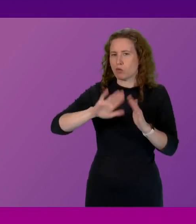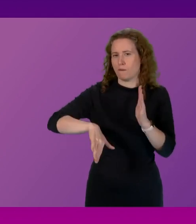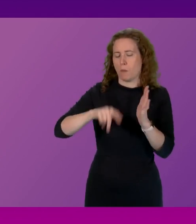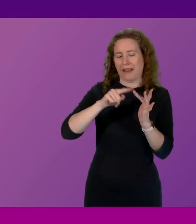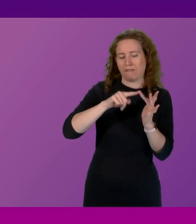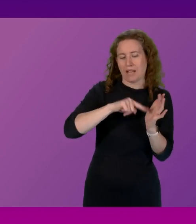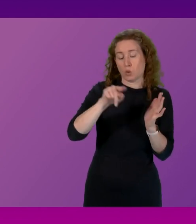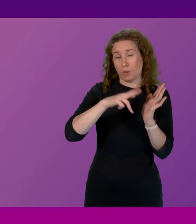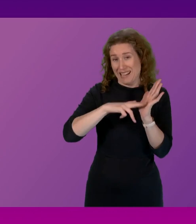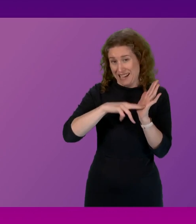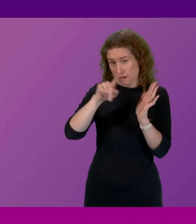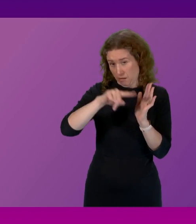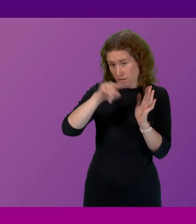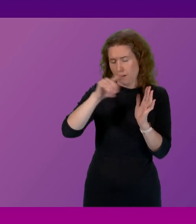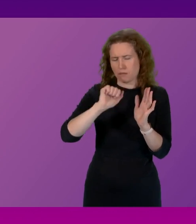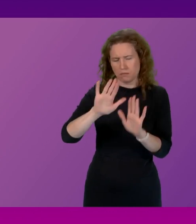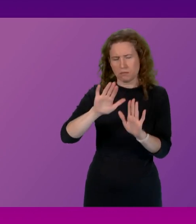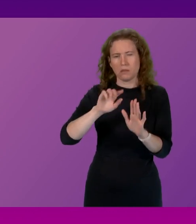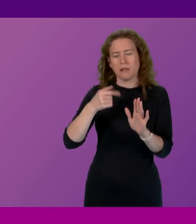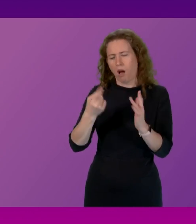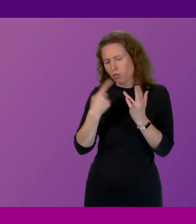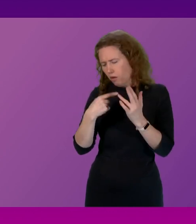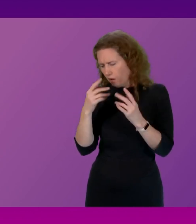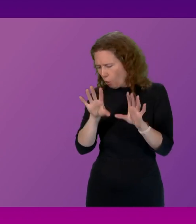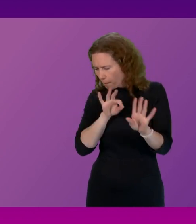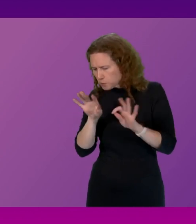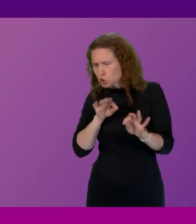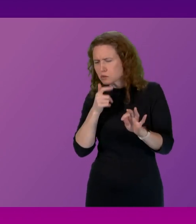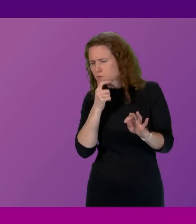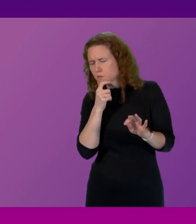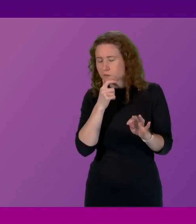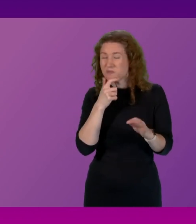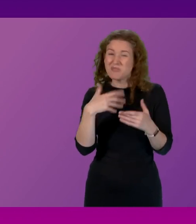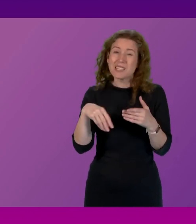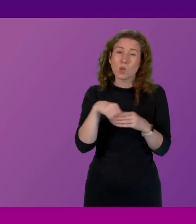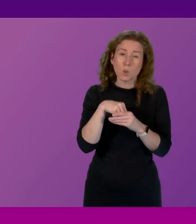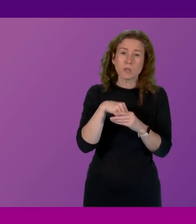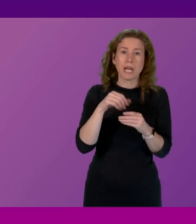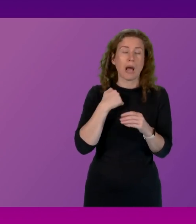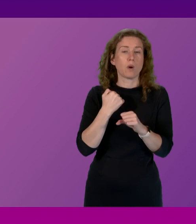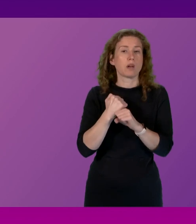is a review of options, which is taking place for a number of reasons, including our commitment